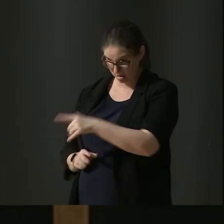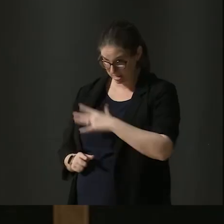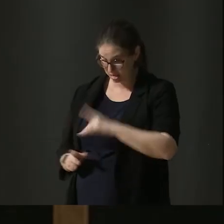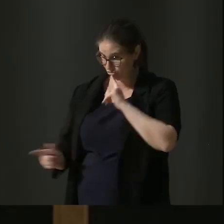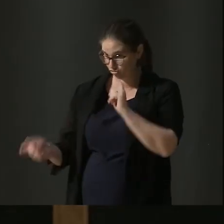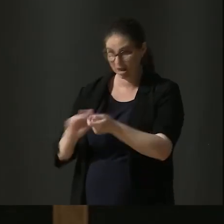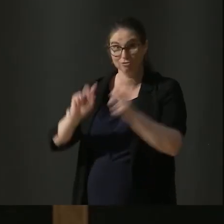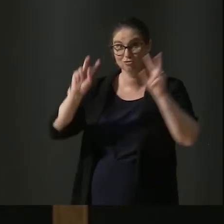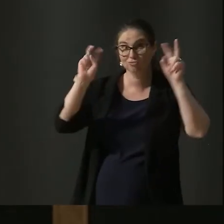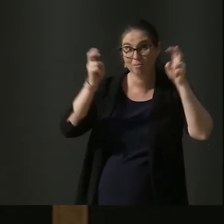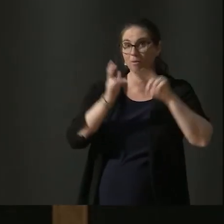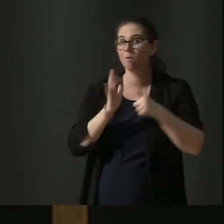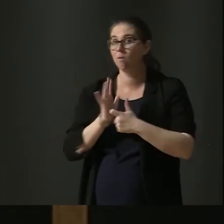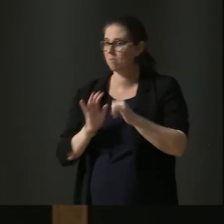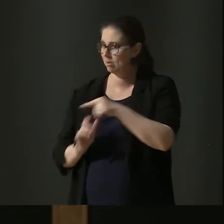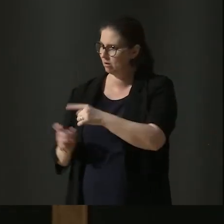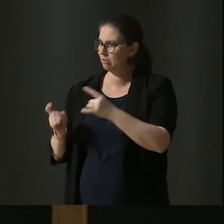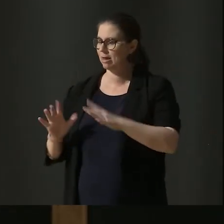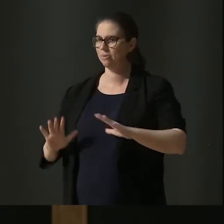and when they’re ready to come back and talk about it again.